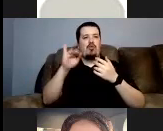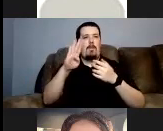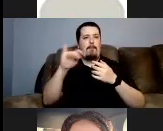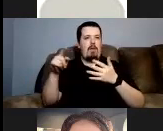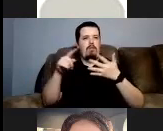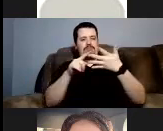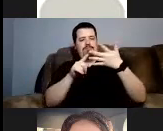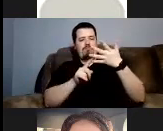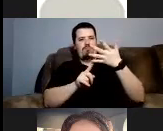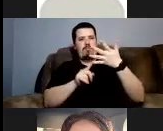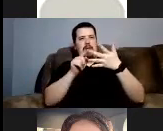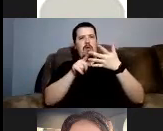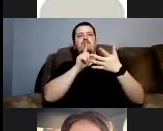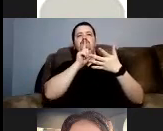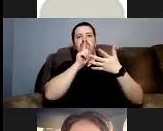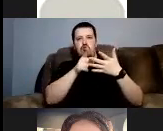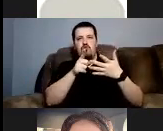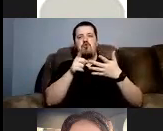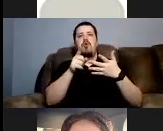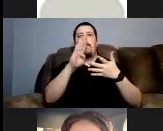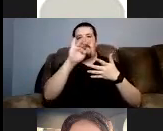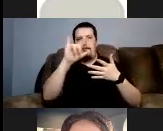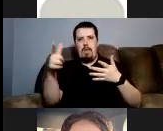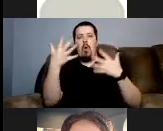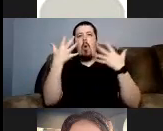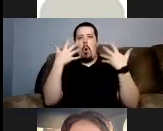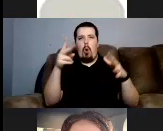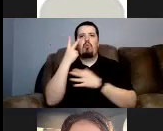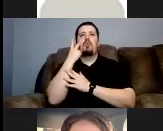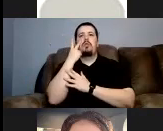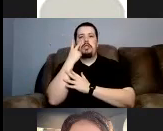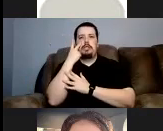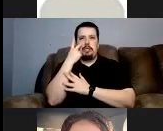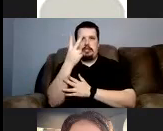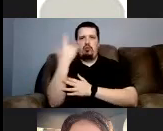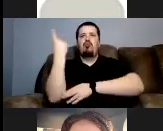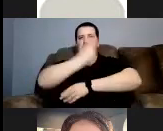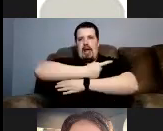those are all actual pieces of legislation that we've already seen today. So I'll go a little bit